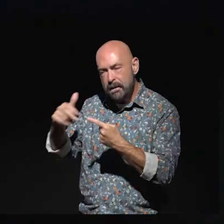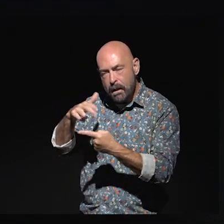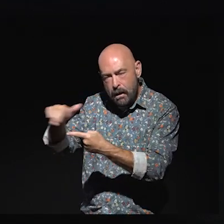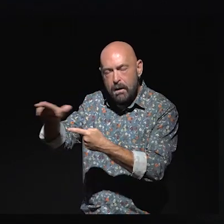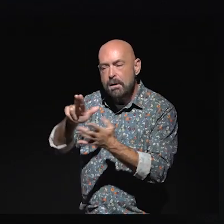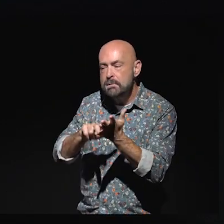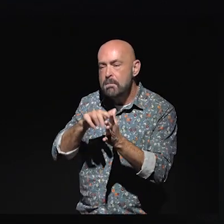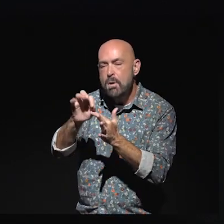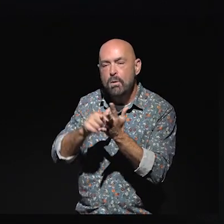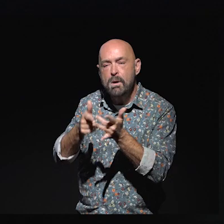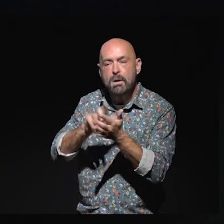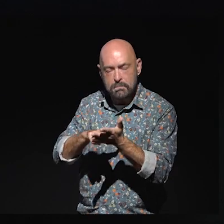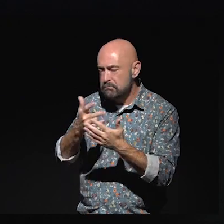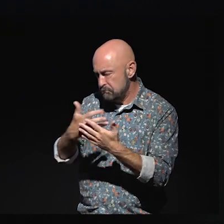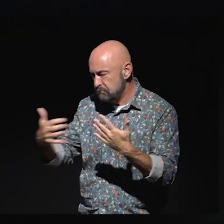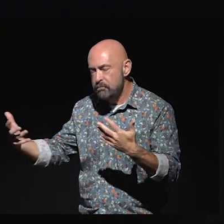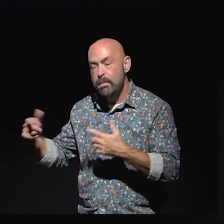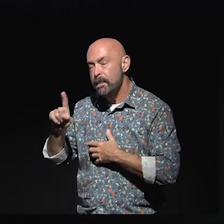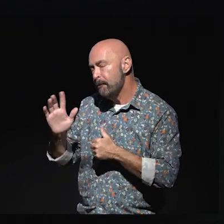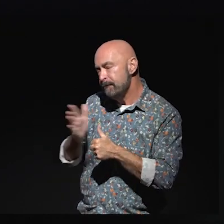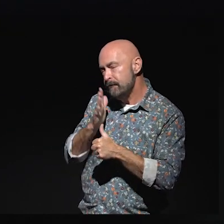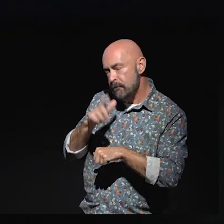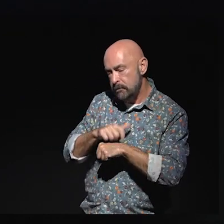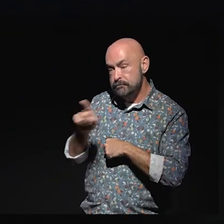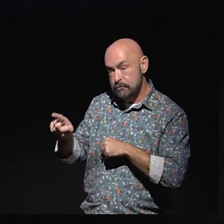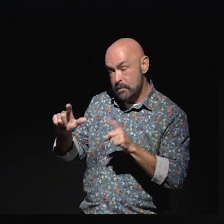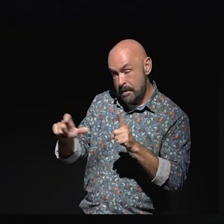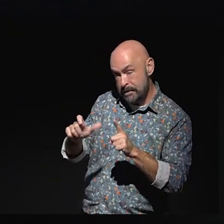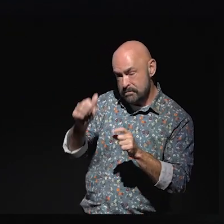was his first intimation that this brilliant student of his